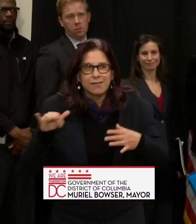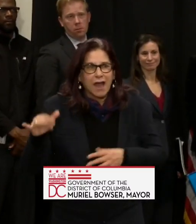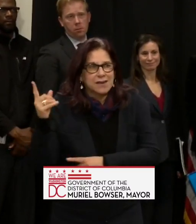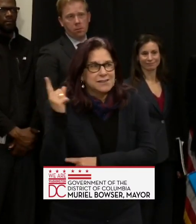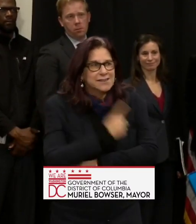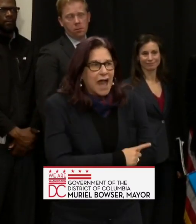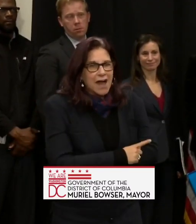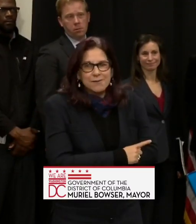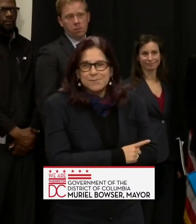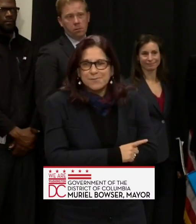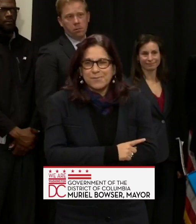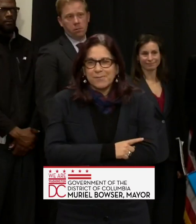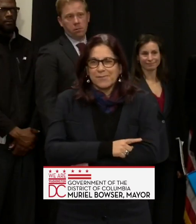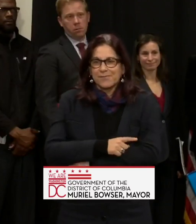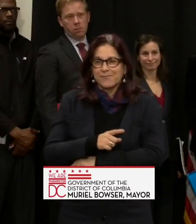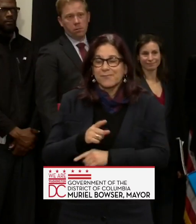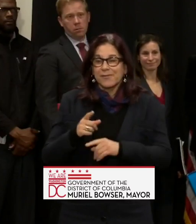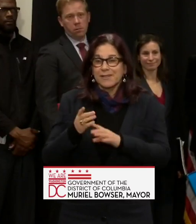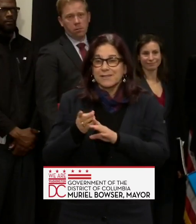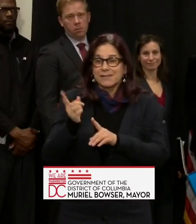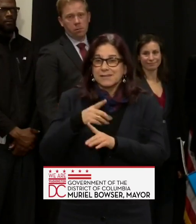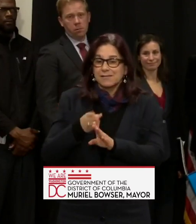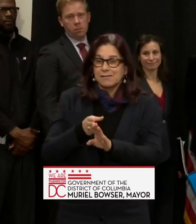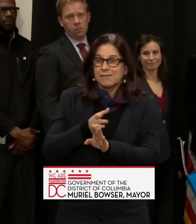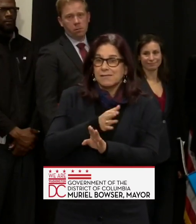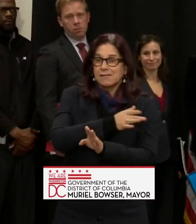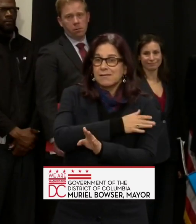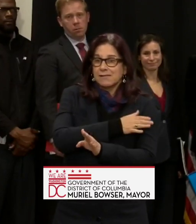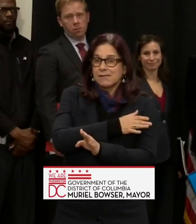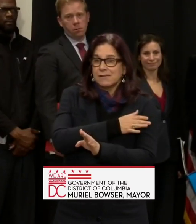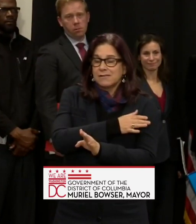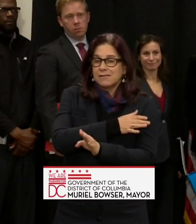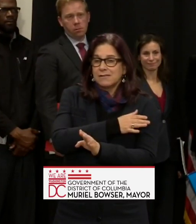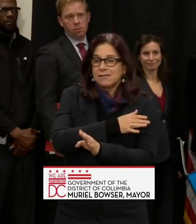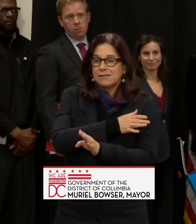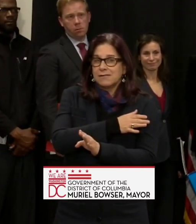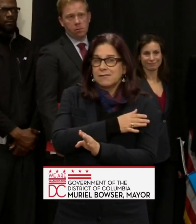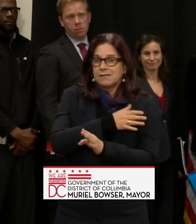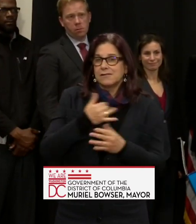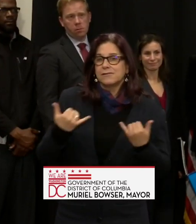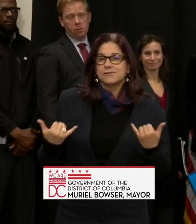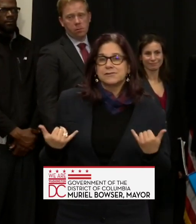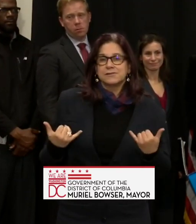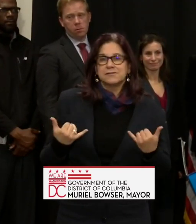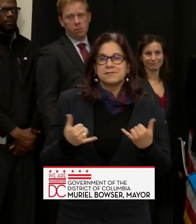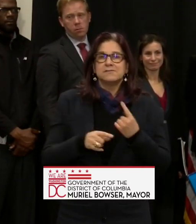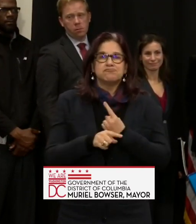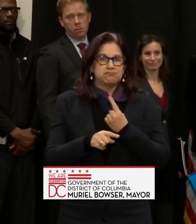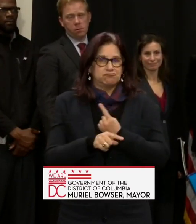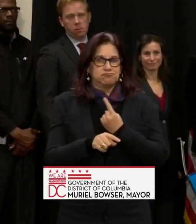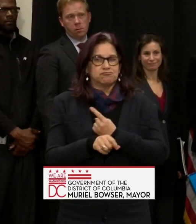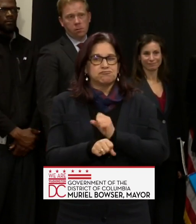THE INAUGURATION AND THE DAYS FOLLOWING THE INAUGURATION ARE REGULAR DAYS OF BUSINESS IN WASHINGTON, D.C., AND D.C. IS